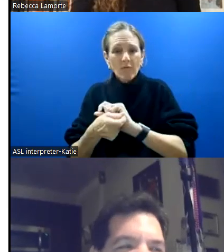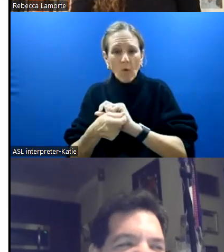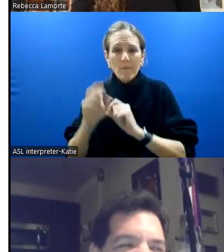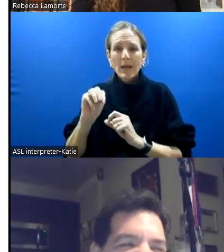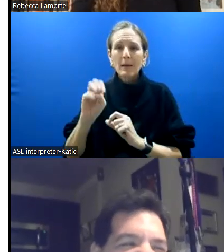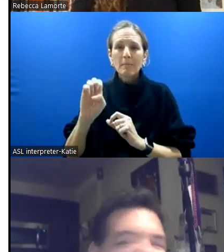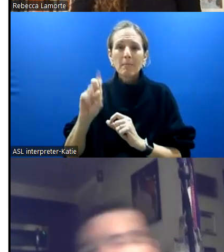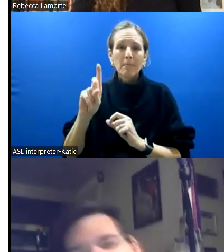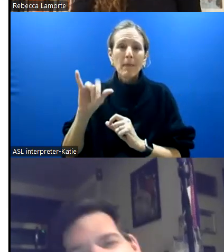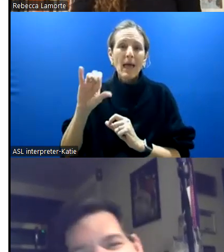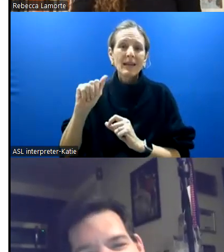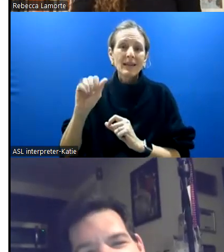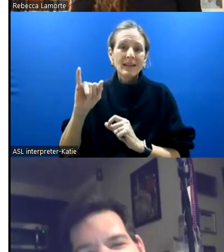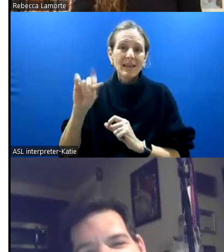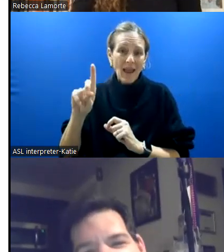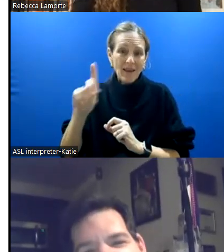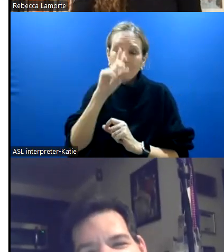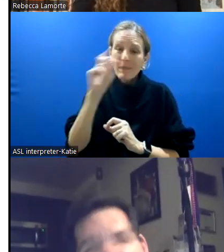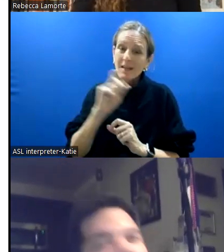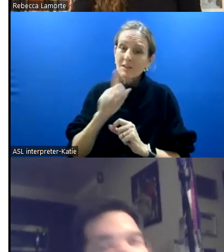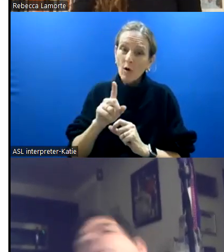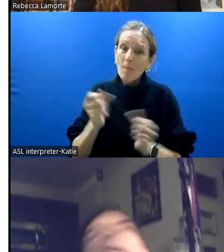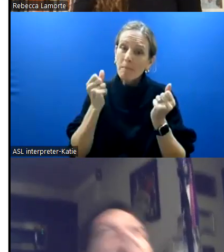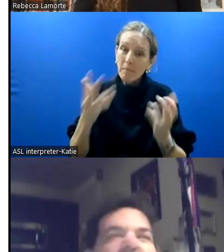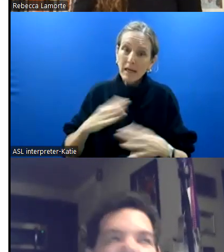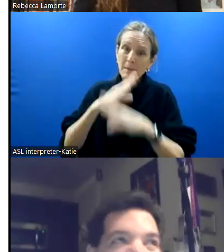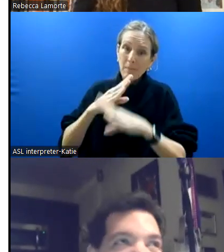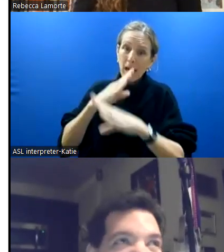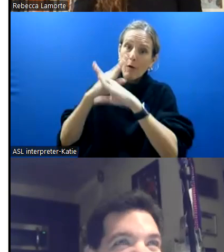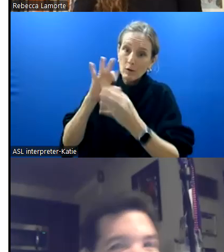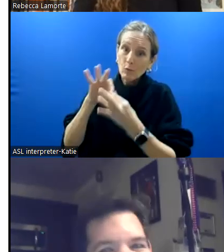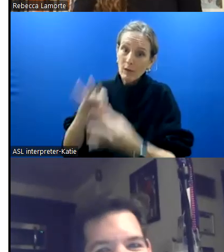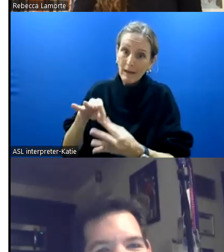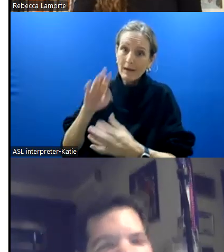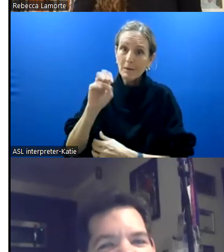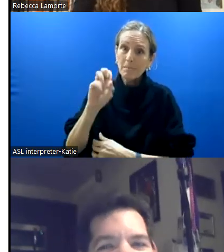'Cause there's a lot of barriers to Medicaid. I could go on and on about these issues.